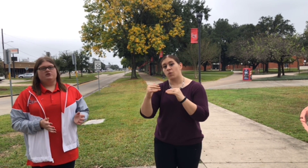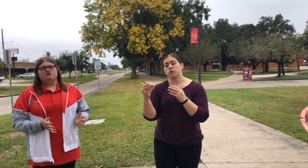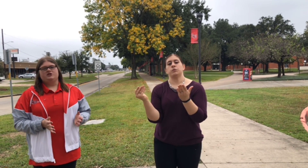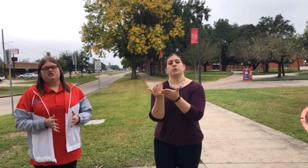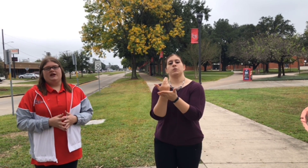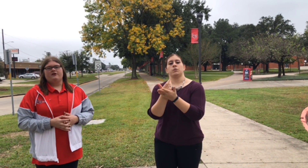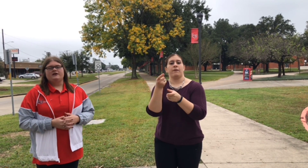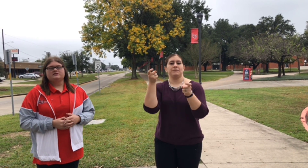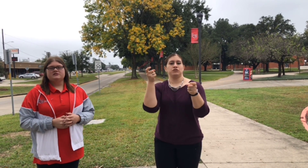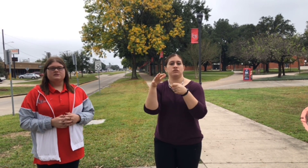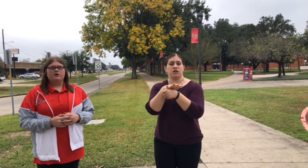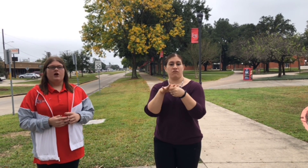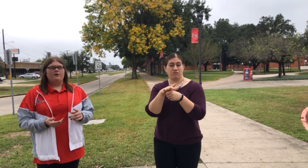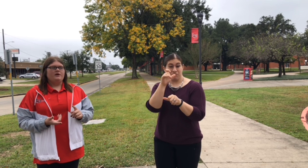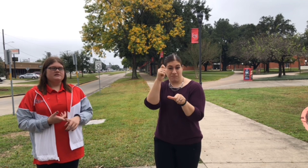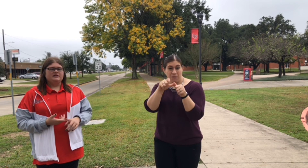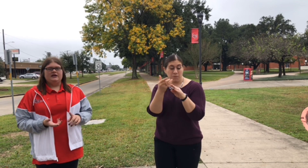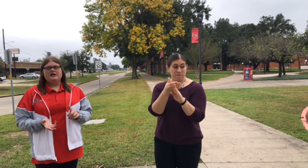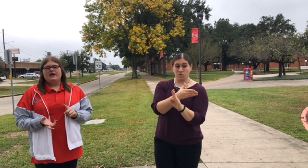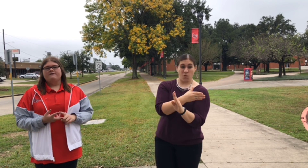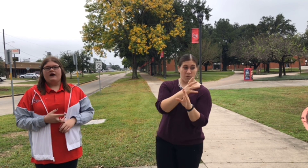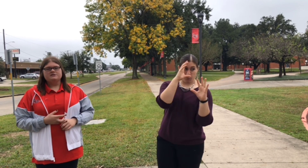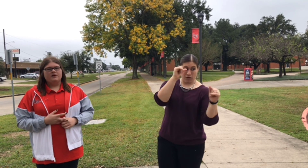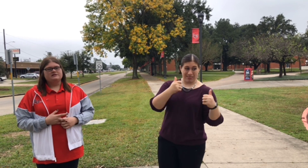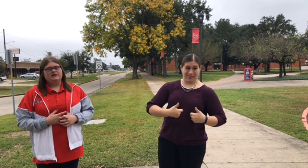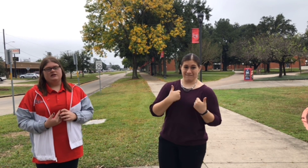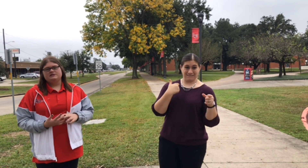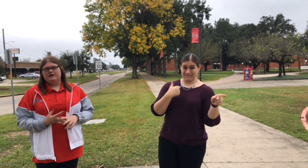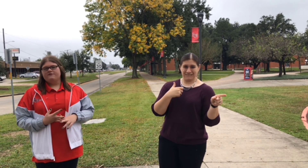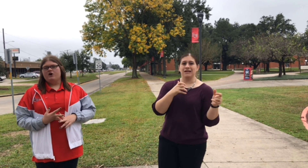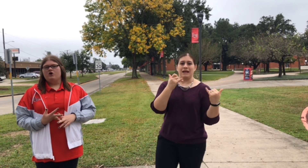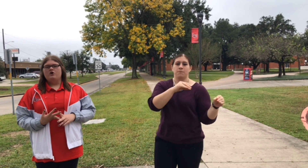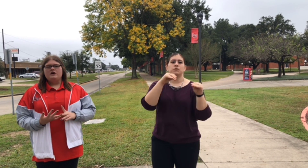administration area so this is where our President and Vice-President, CFO and